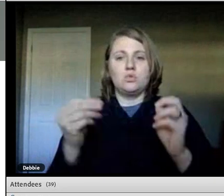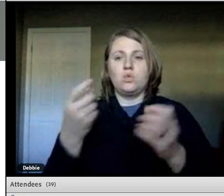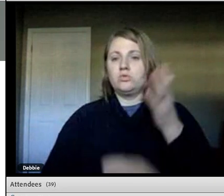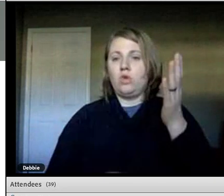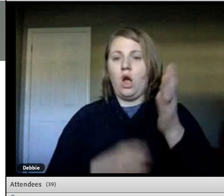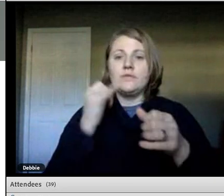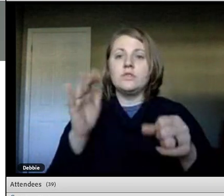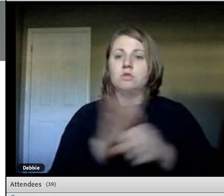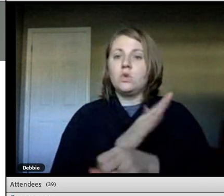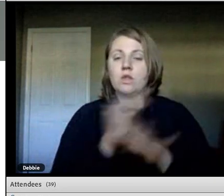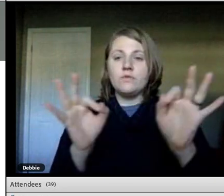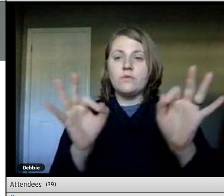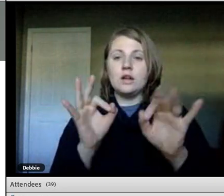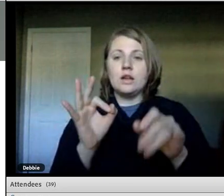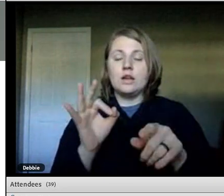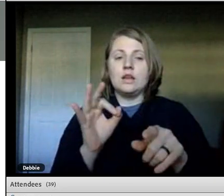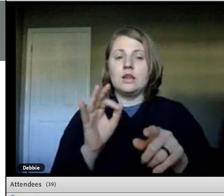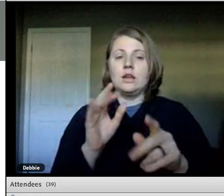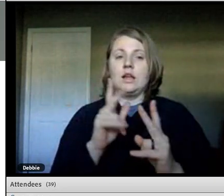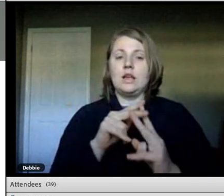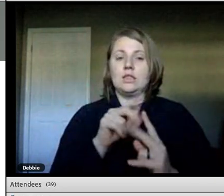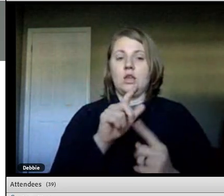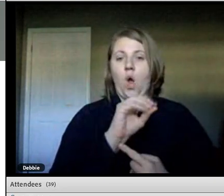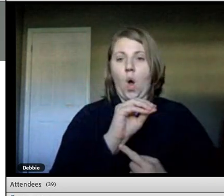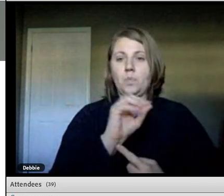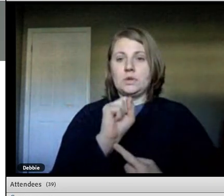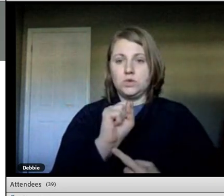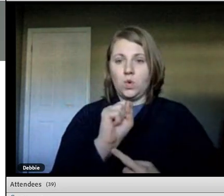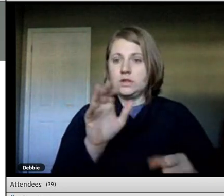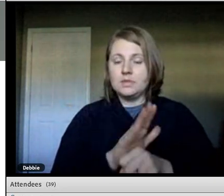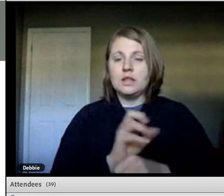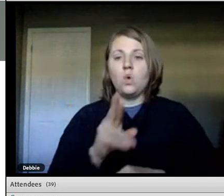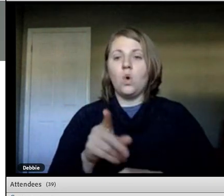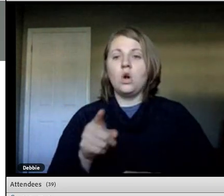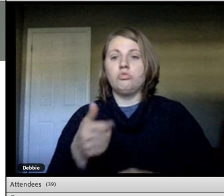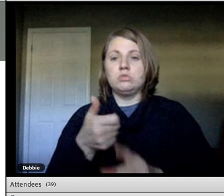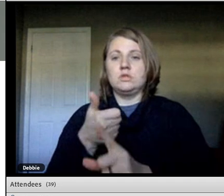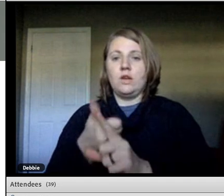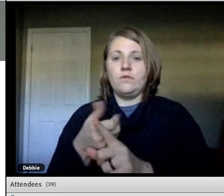Either it's open-source completely, or you're paying for it behind-the-scenes